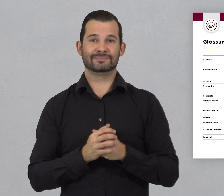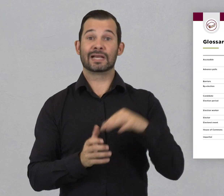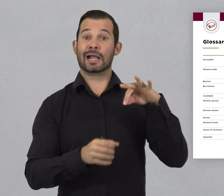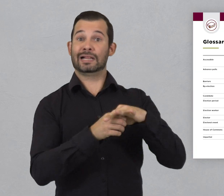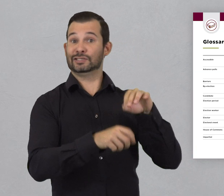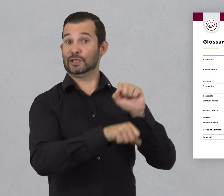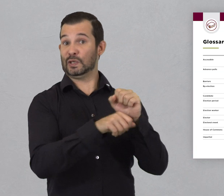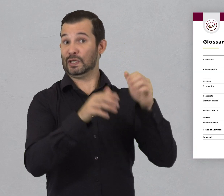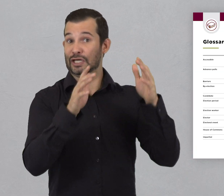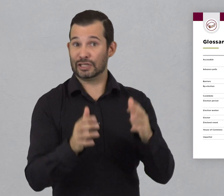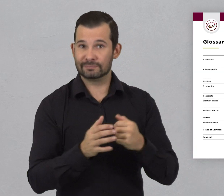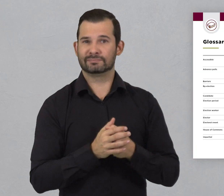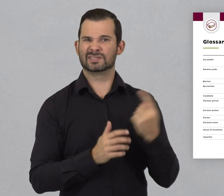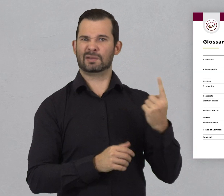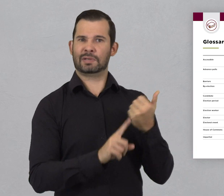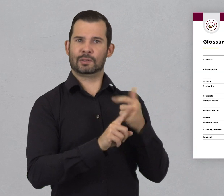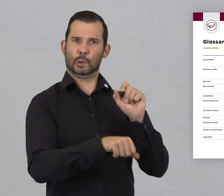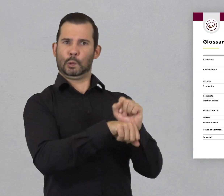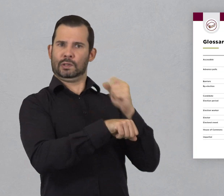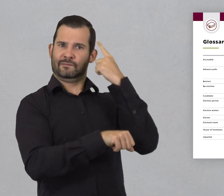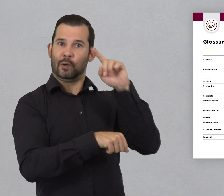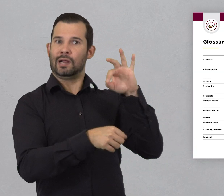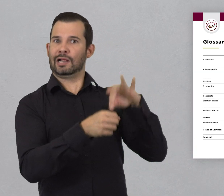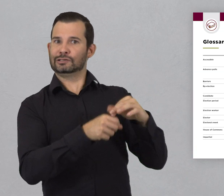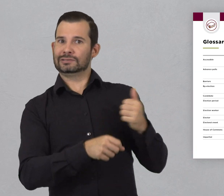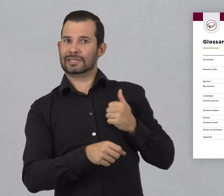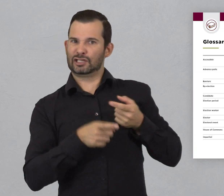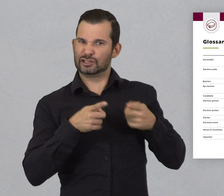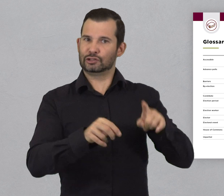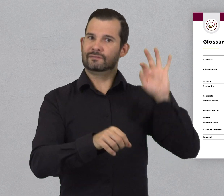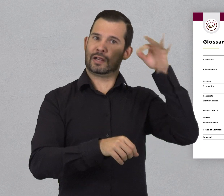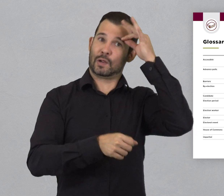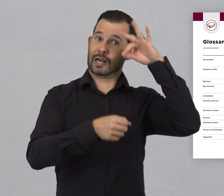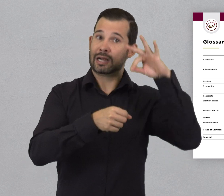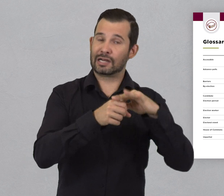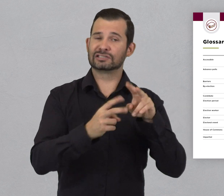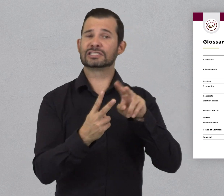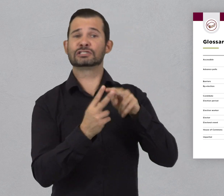Election worker: Someone who works for Elections Canada during a federal election,